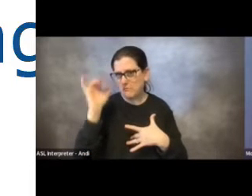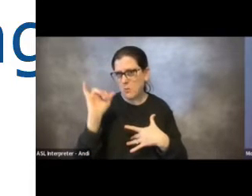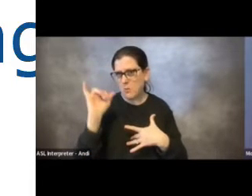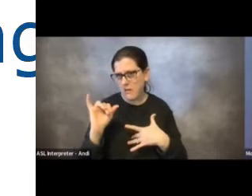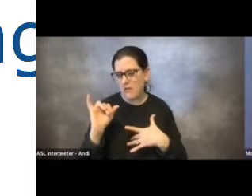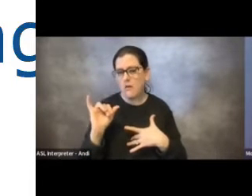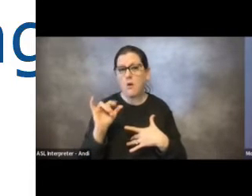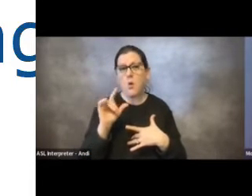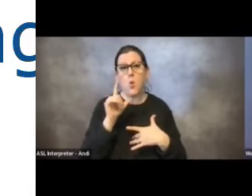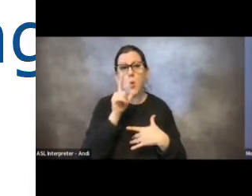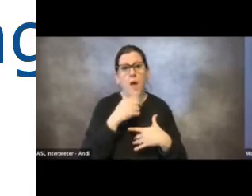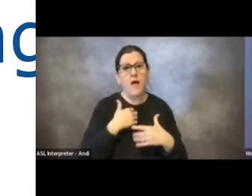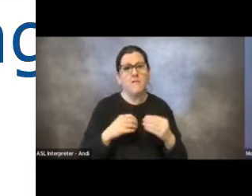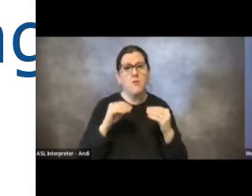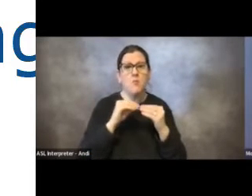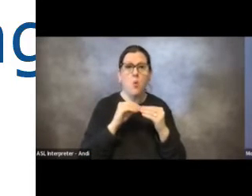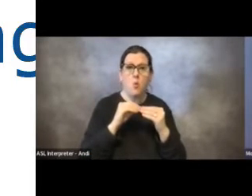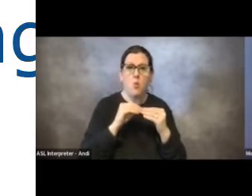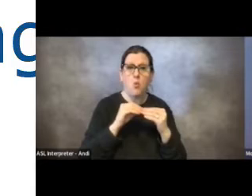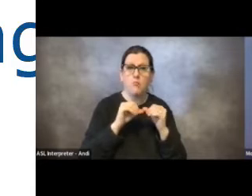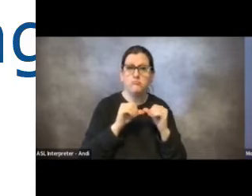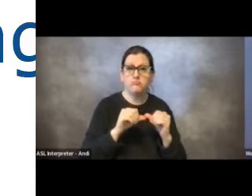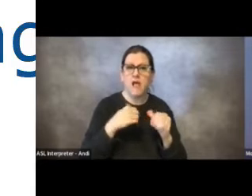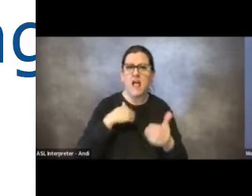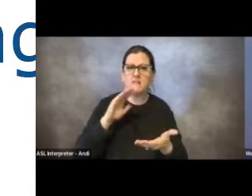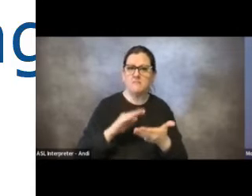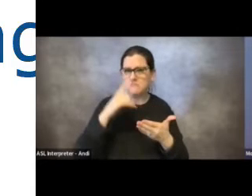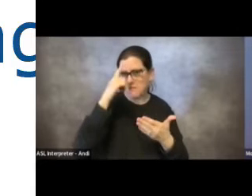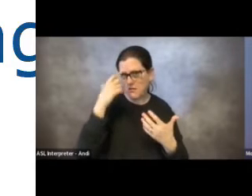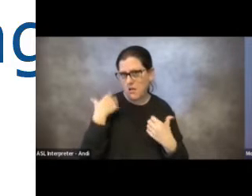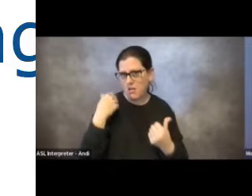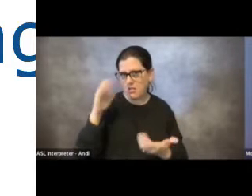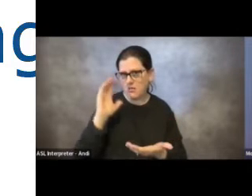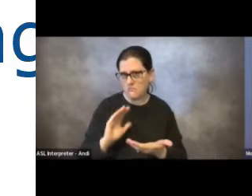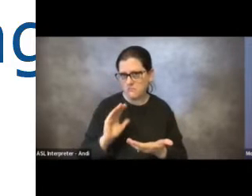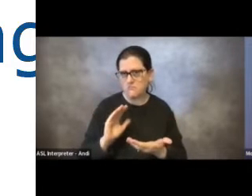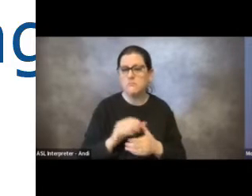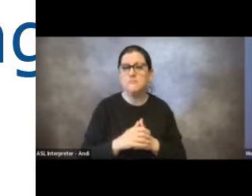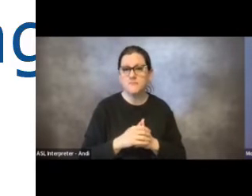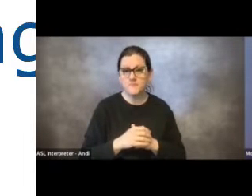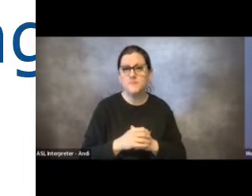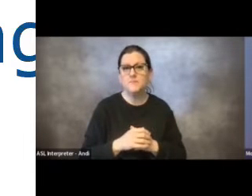greater chronic conditions, had decreased mental health. And so then, to the right, you just see